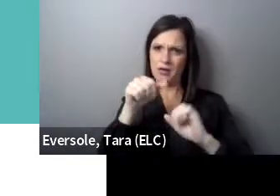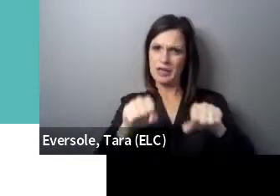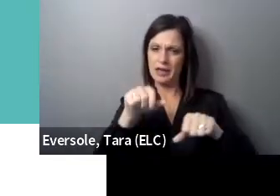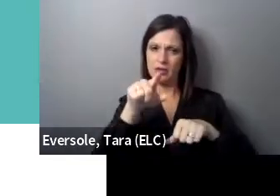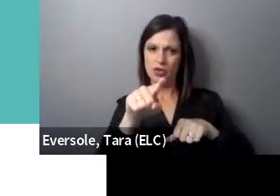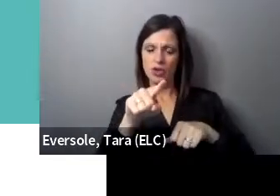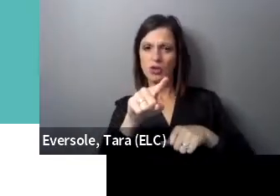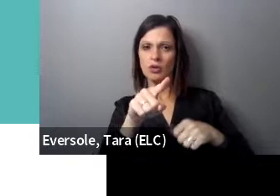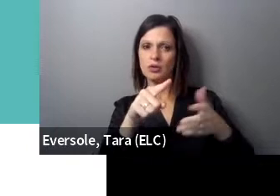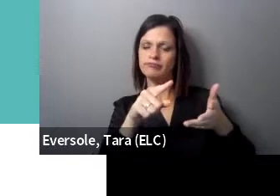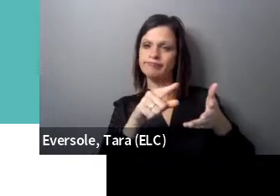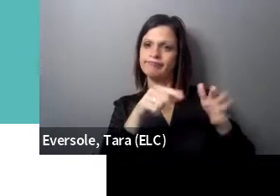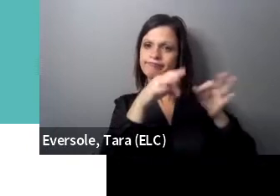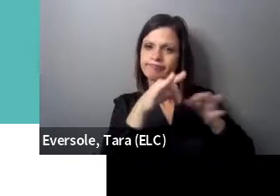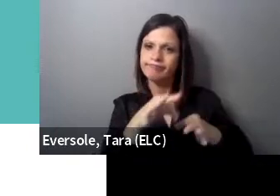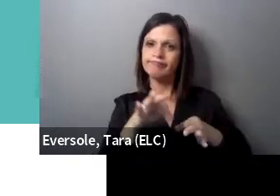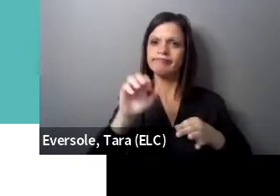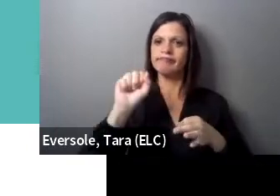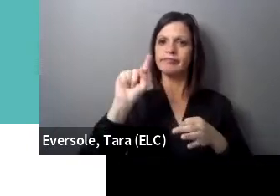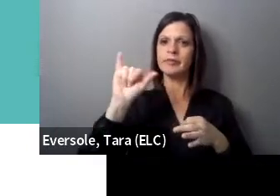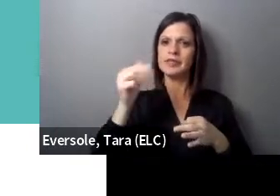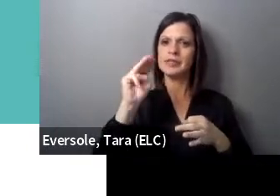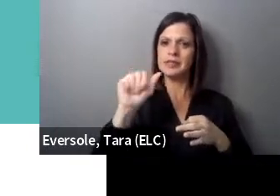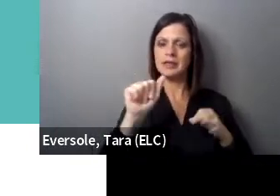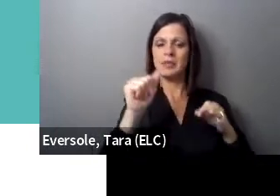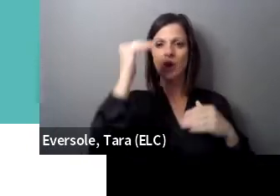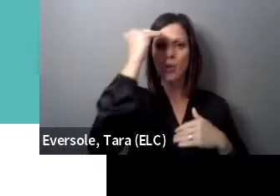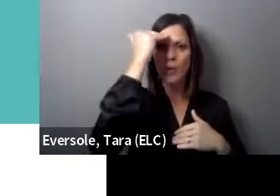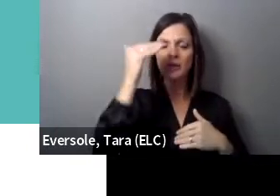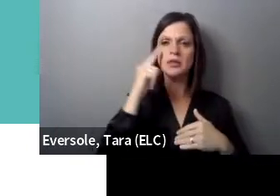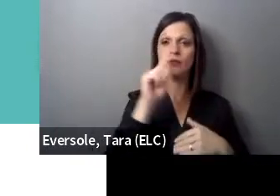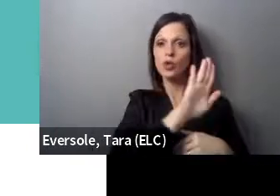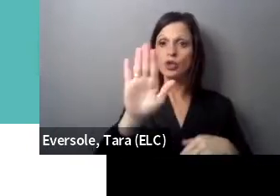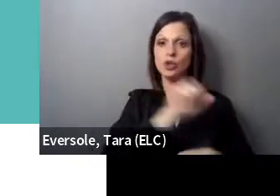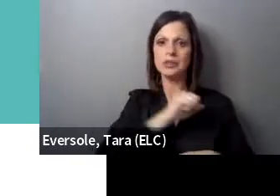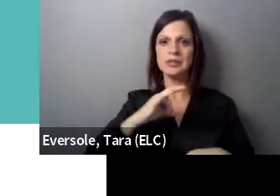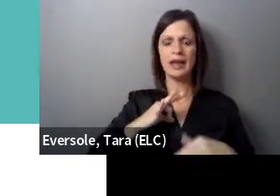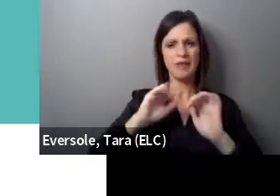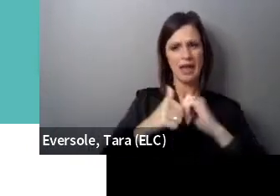and training and what does that look like.